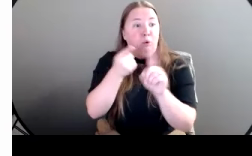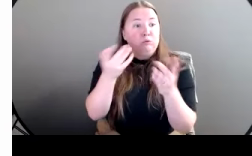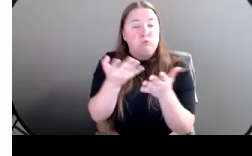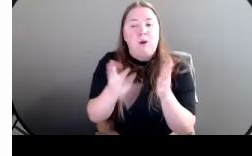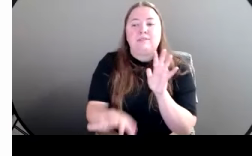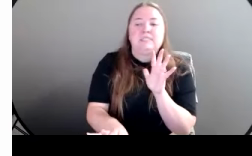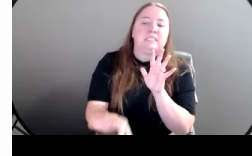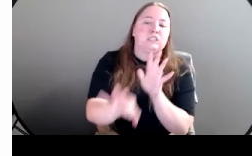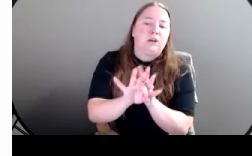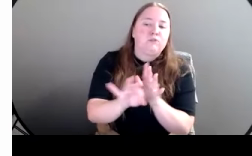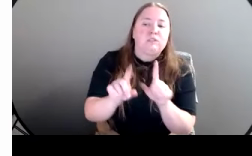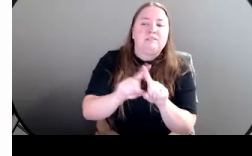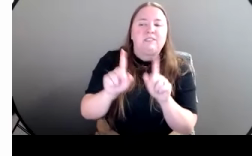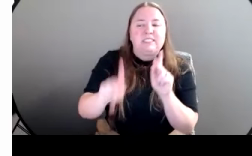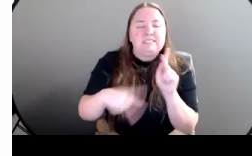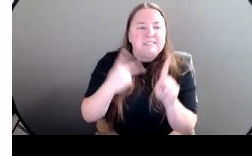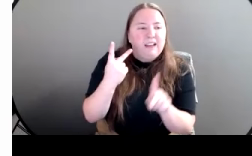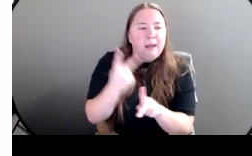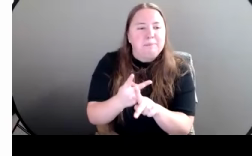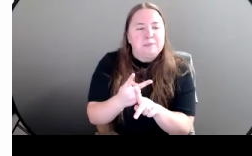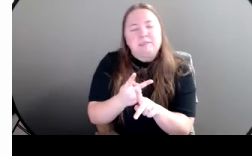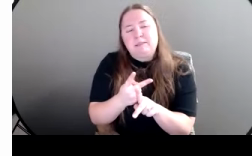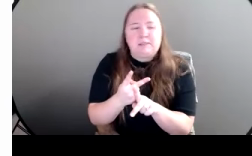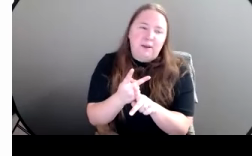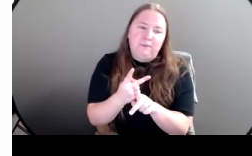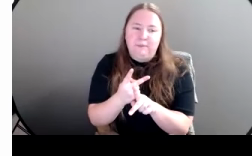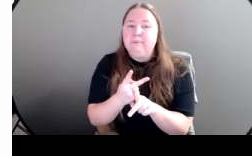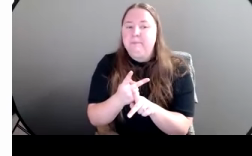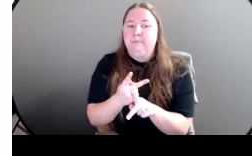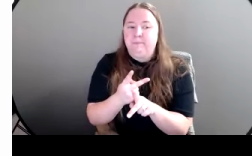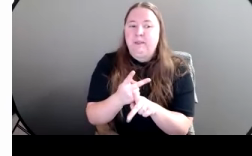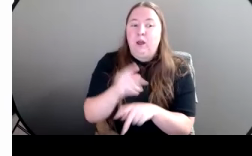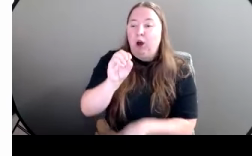of various types of, OER available.